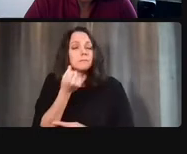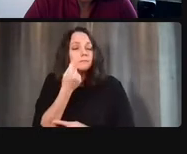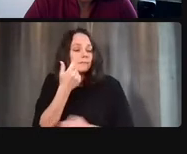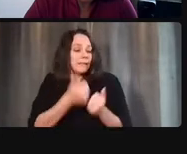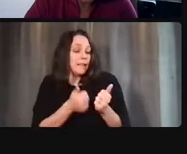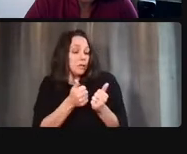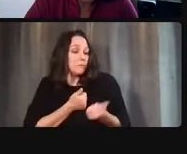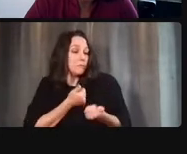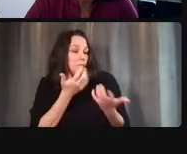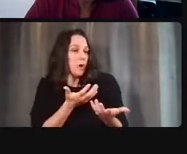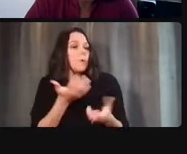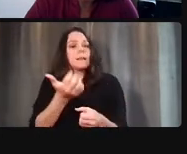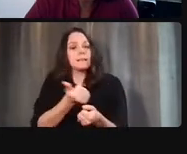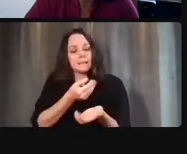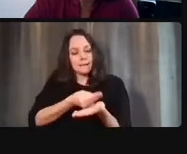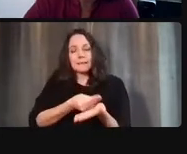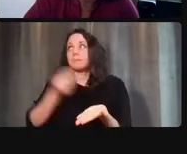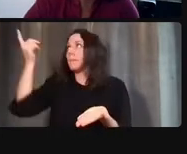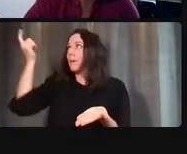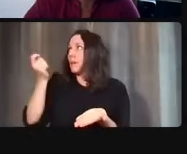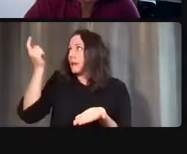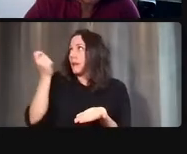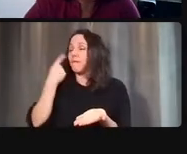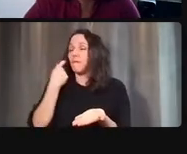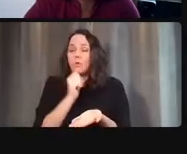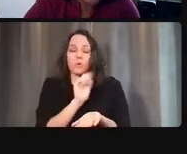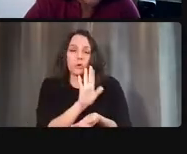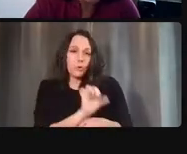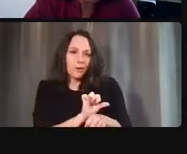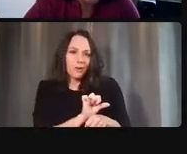And as we poets know, that's not always the case when you get